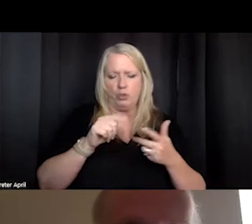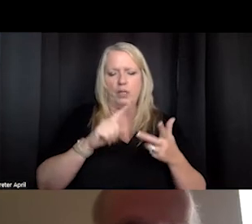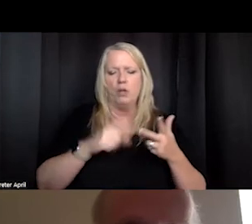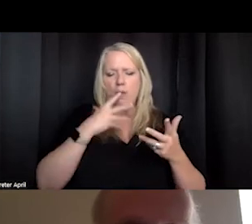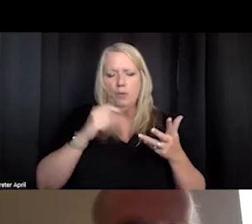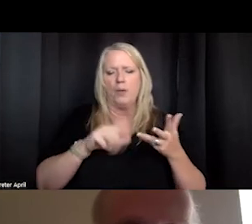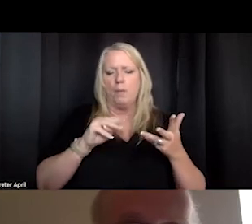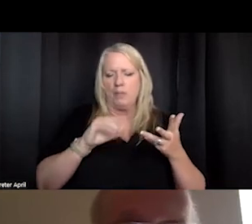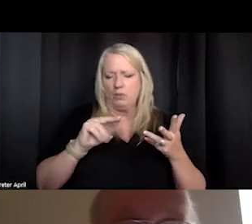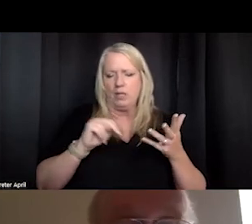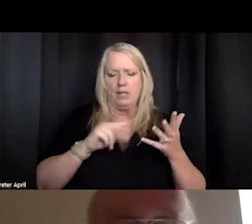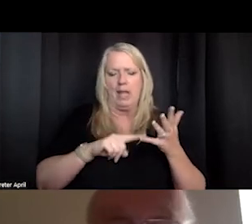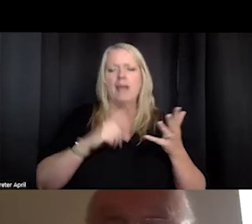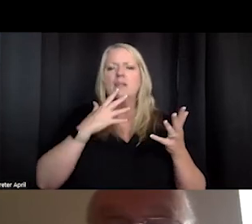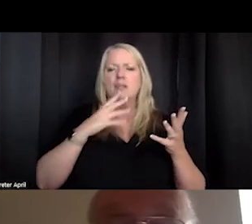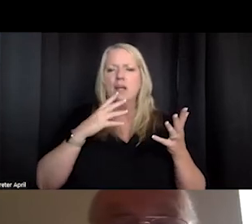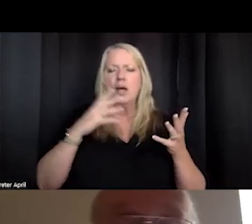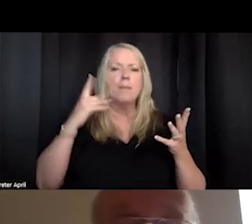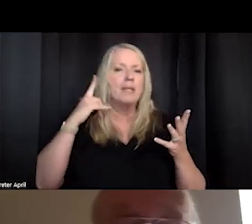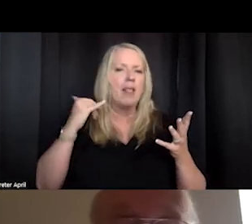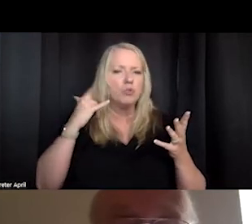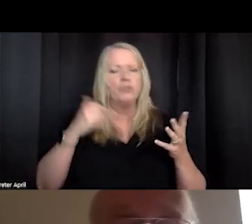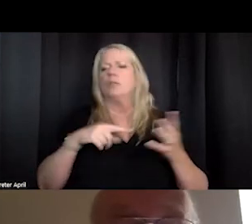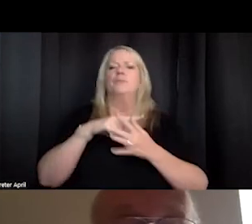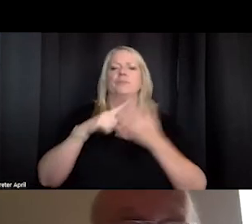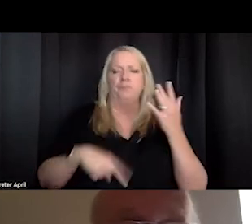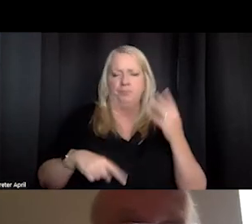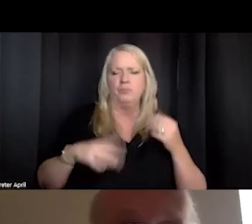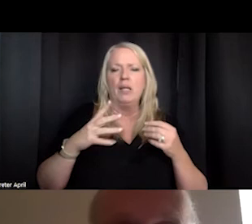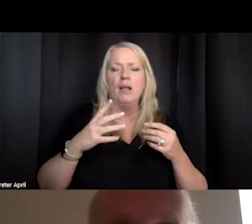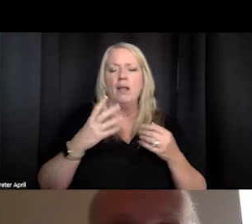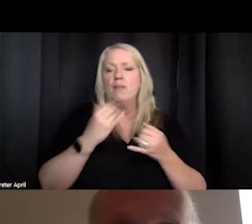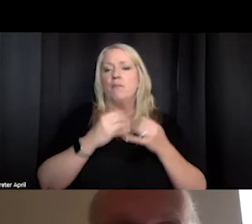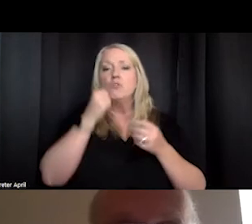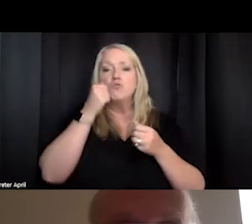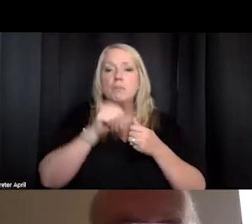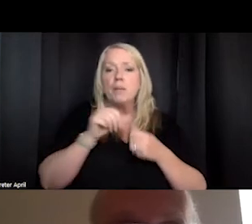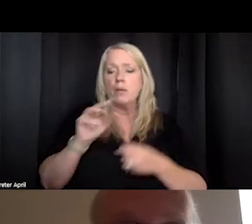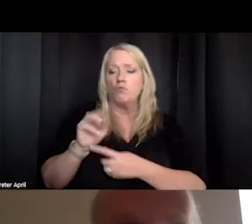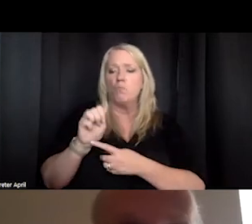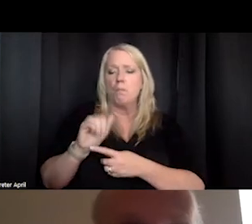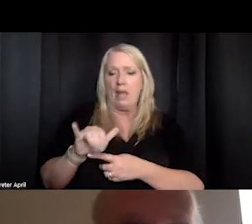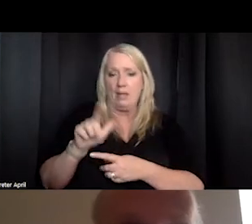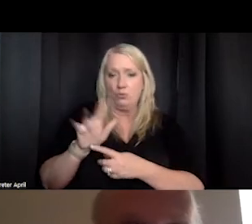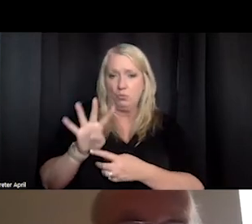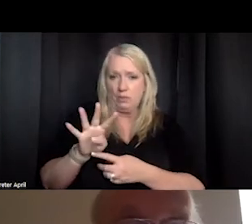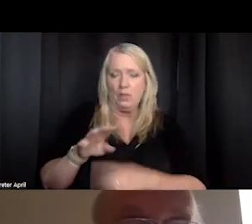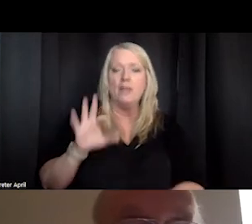AND CALIFORNIA. THEN FINALLY A REMINDER THAT COMING UP, MAY 24th, THE FCC WILL BE